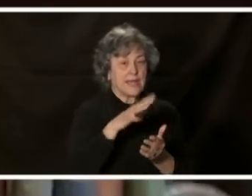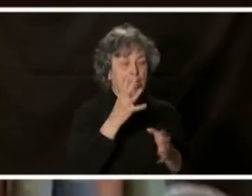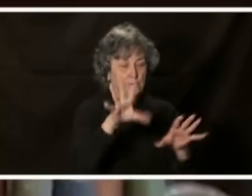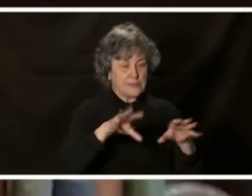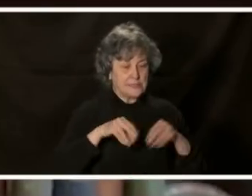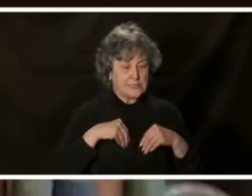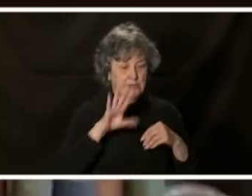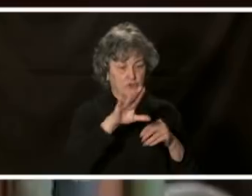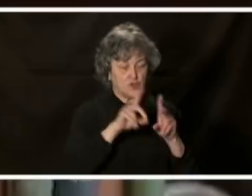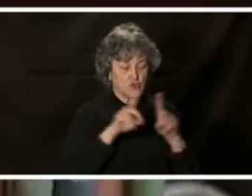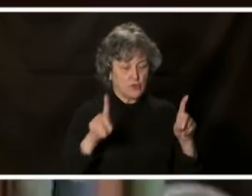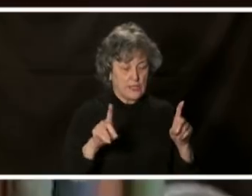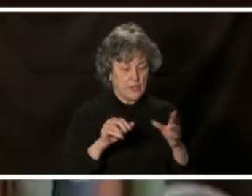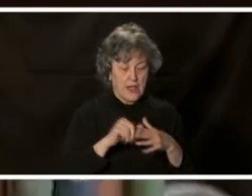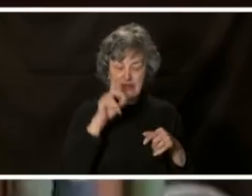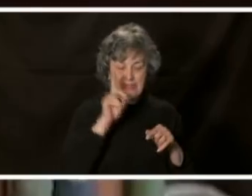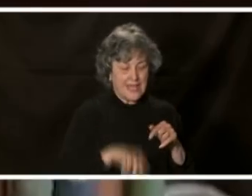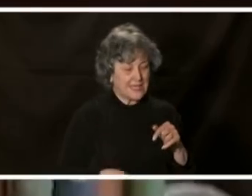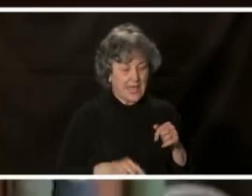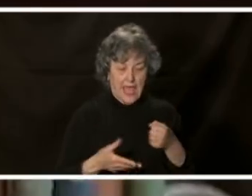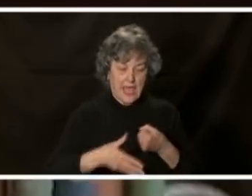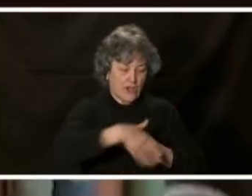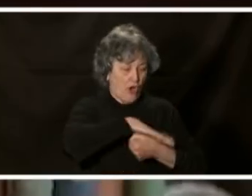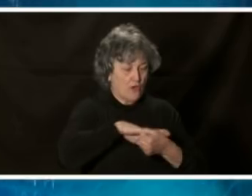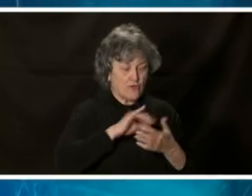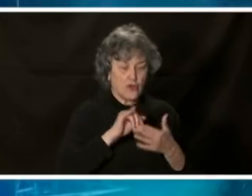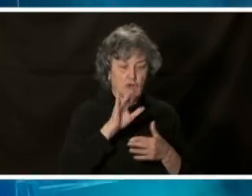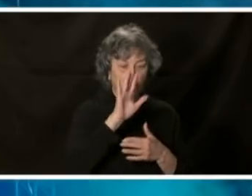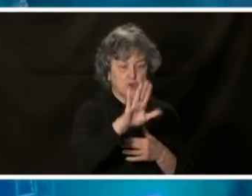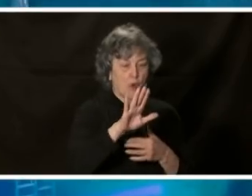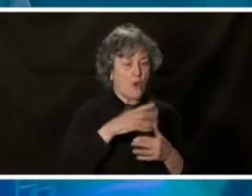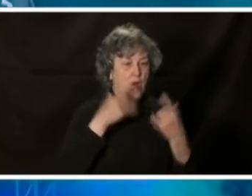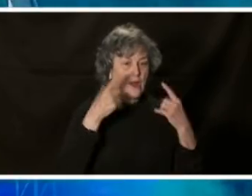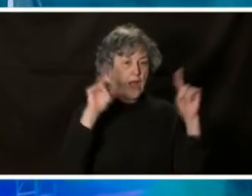THEY CANNOT OVERSHADOW THE LUSTER OF YOUR ACCOMPLISHMENTS,